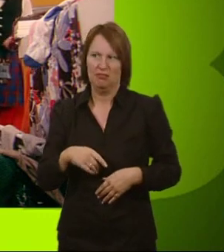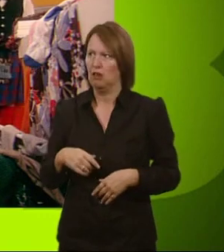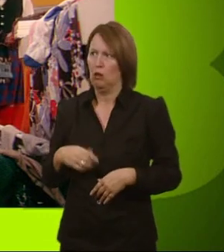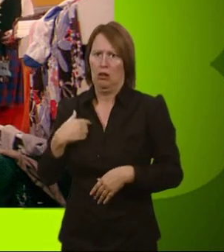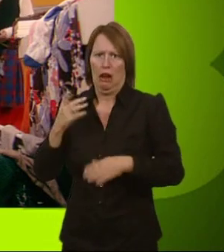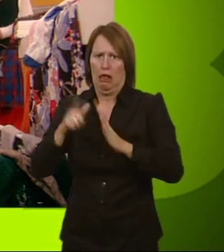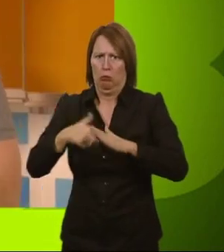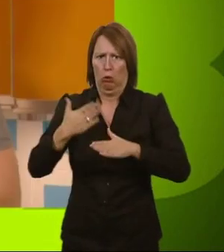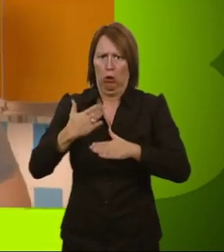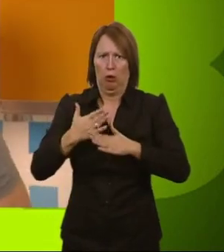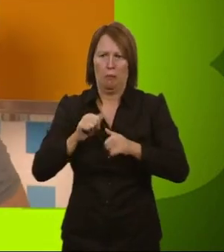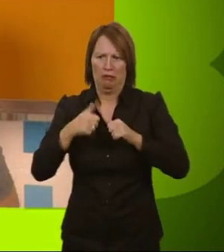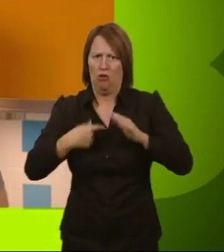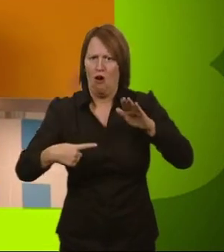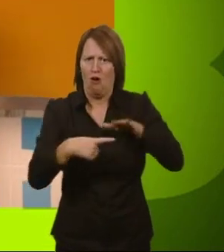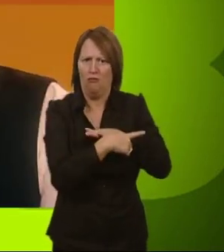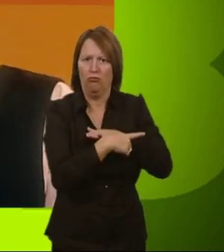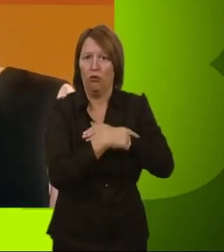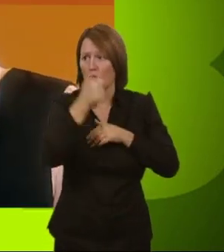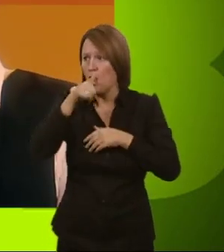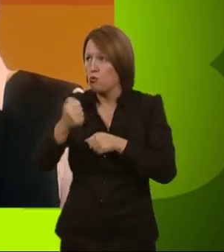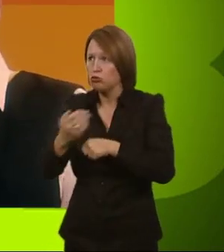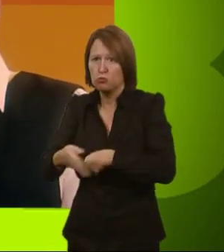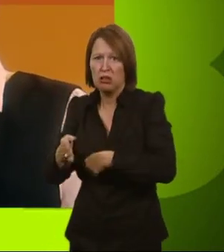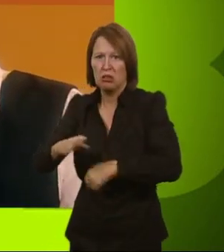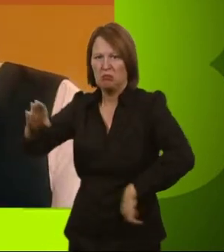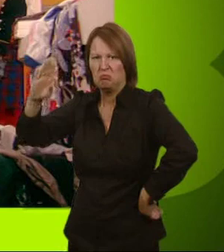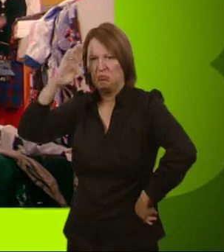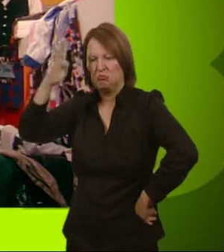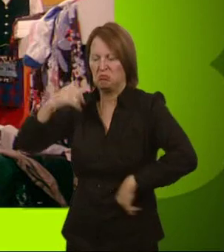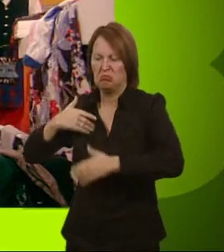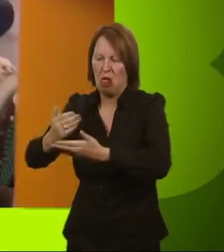be off good luck with the washing machine always at your service Mr Barney sir love